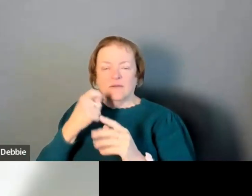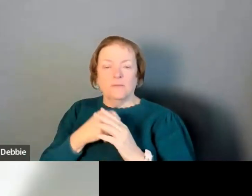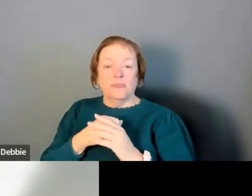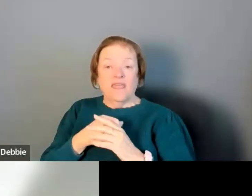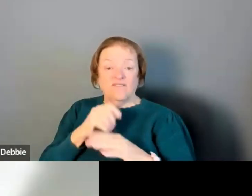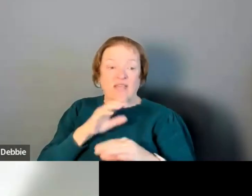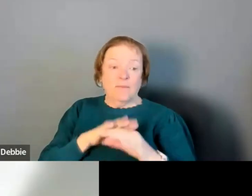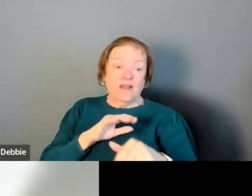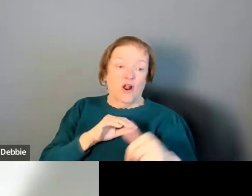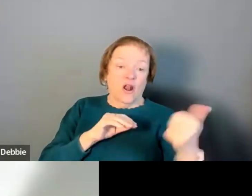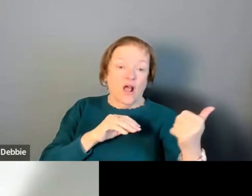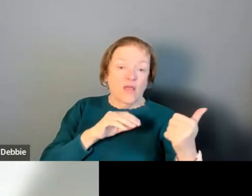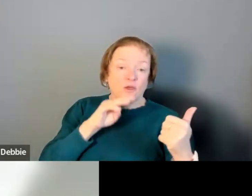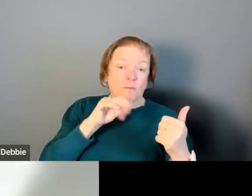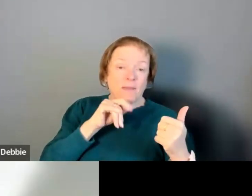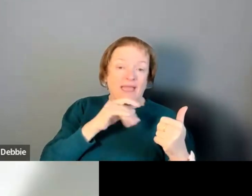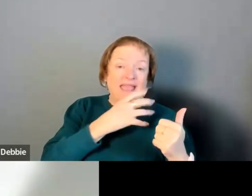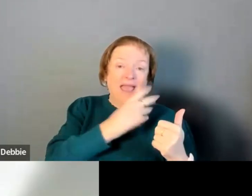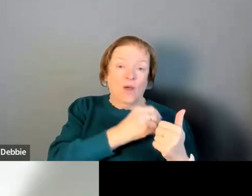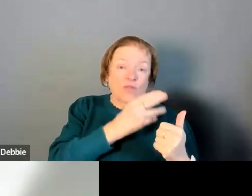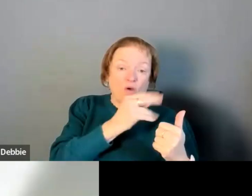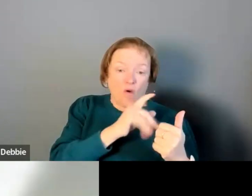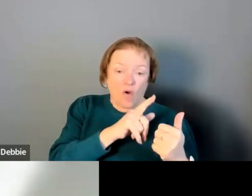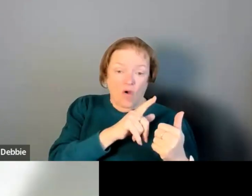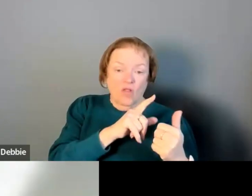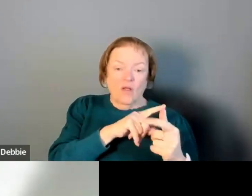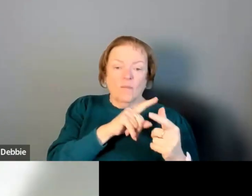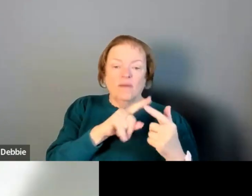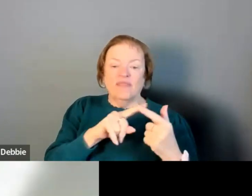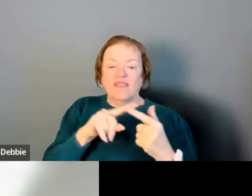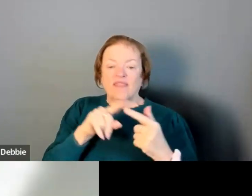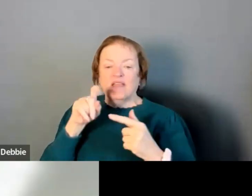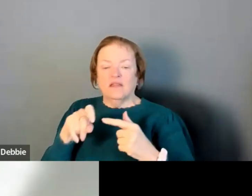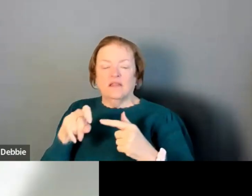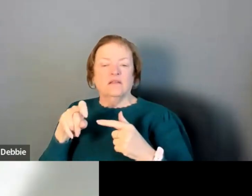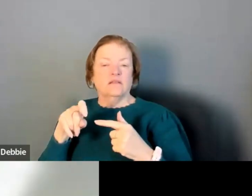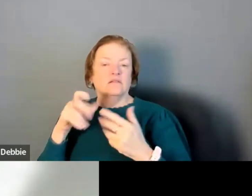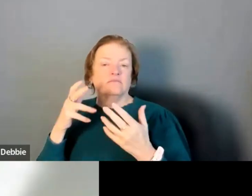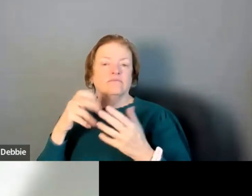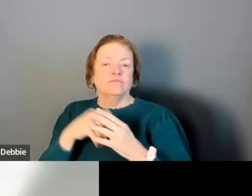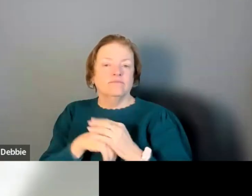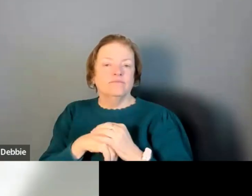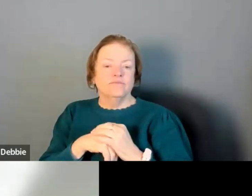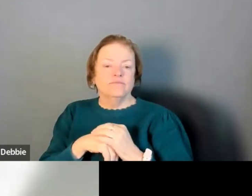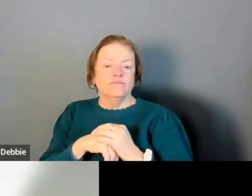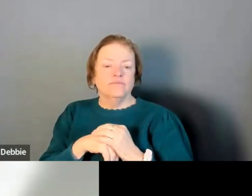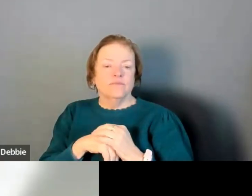and they are like, they do not hear me, but they are on the last microphone they were on.